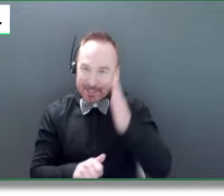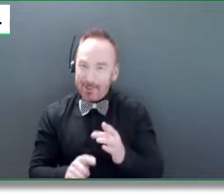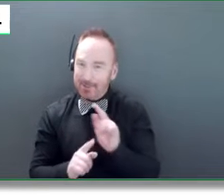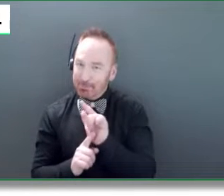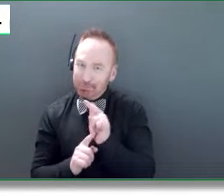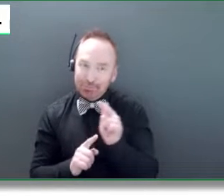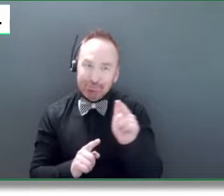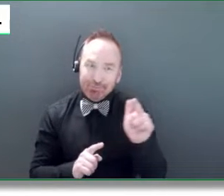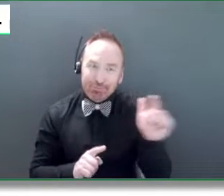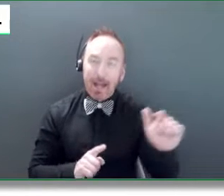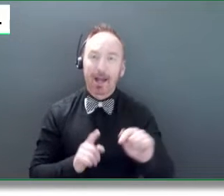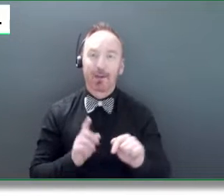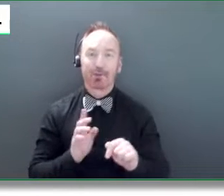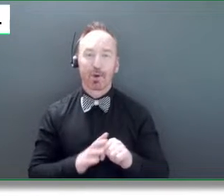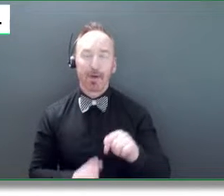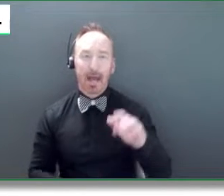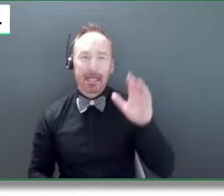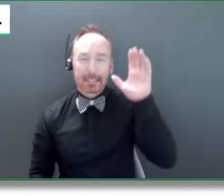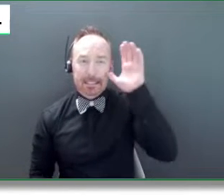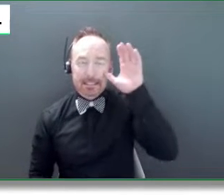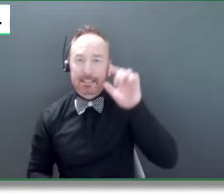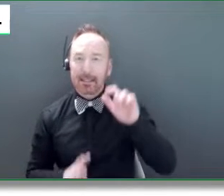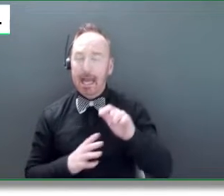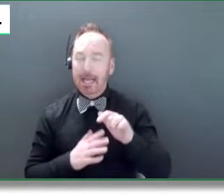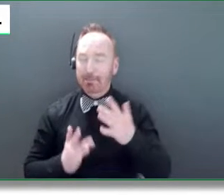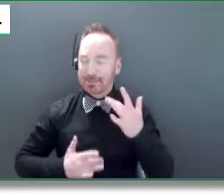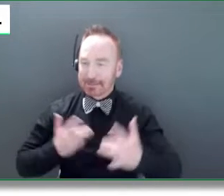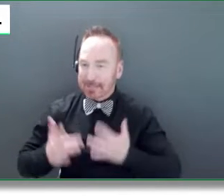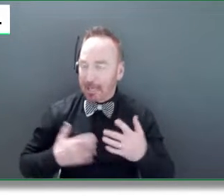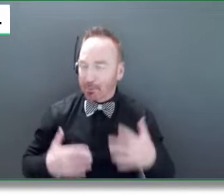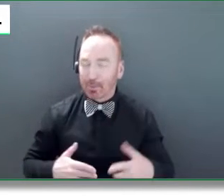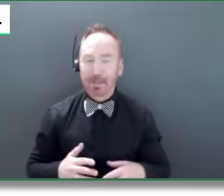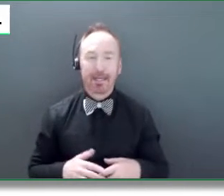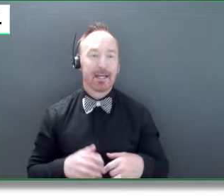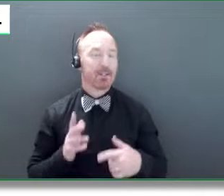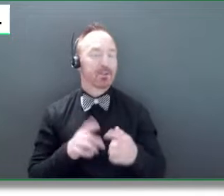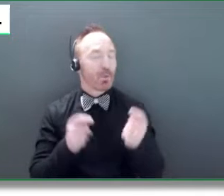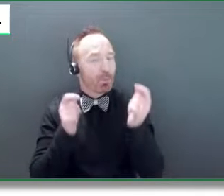Okay, so quick, I know we want to wrap up quickly. Just a couple of things that I